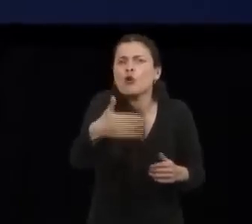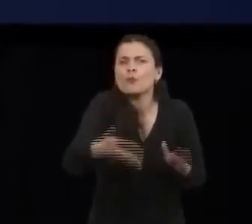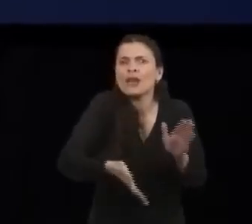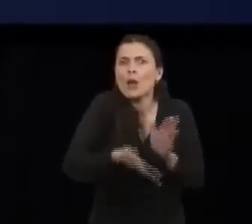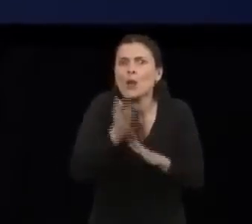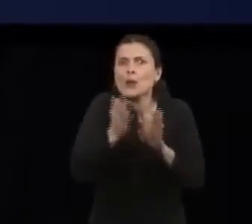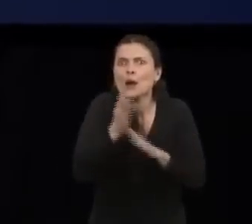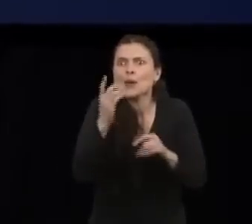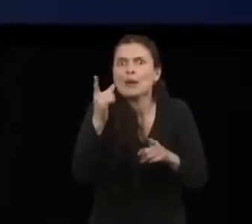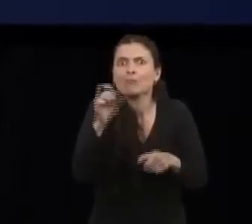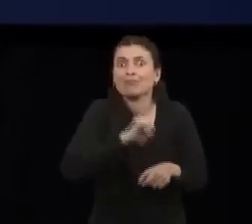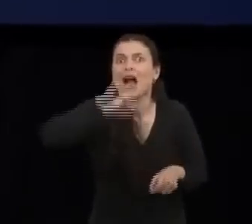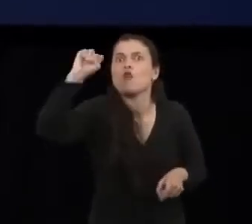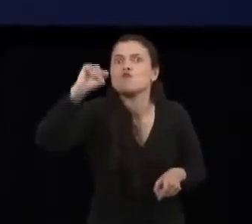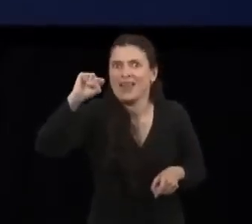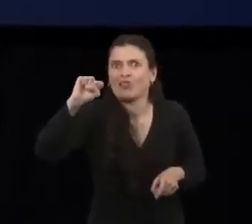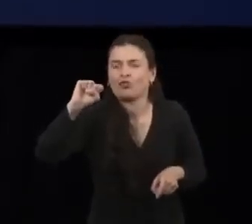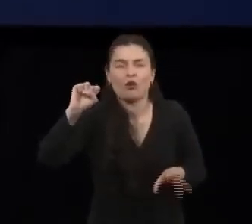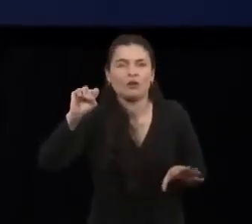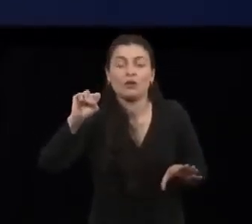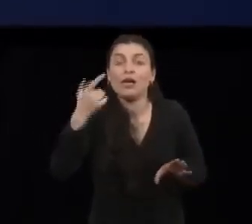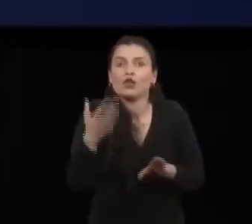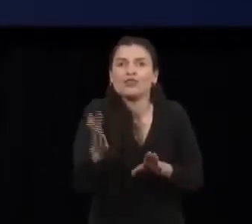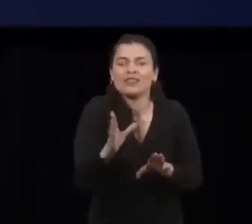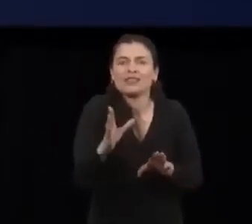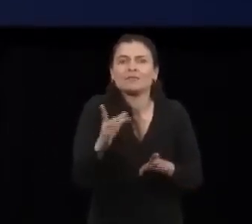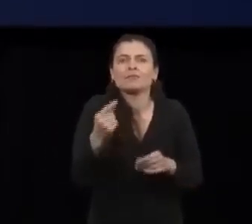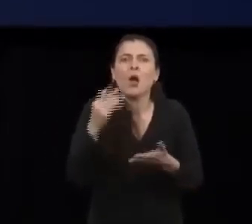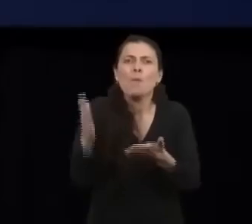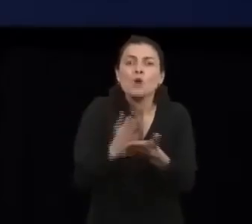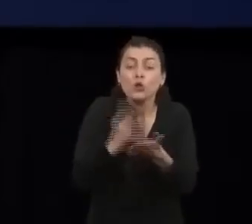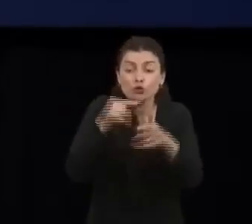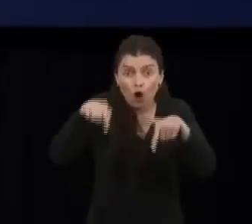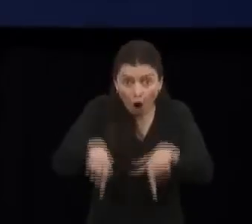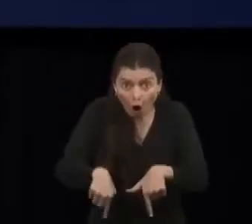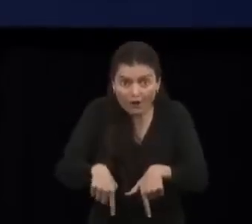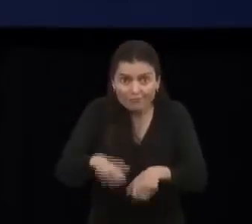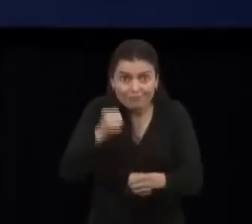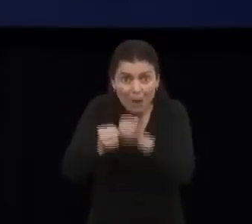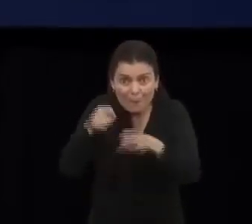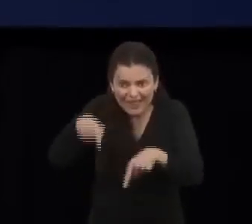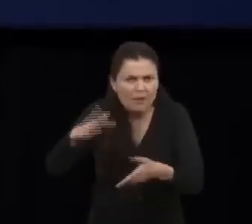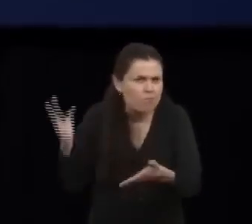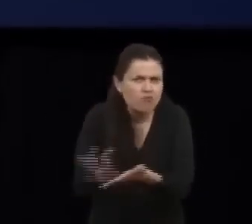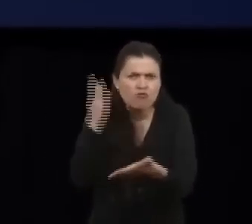they are going to pass today's production to the future.